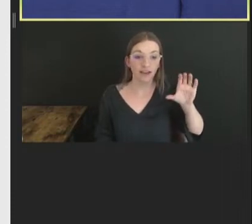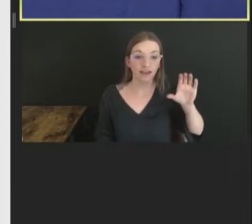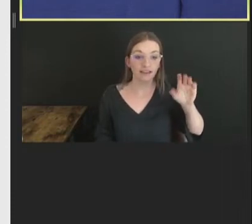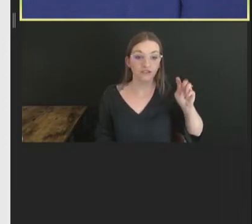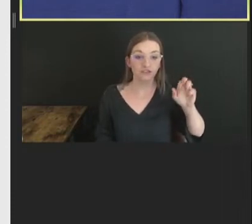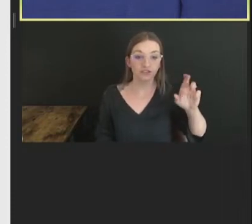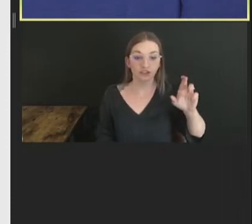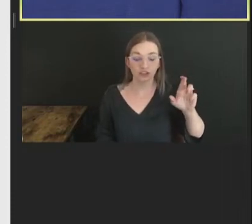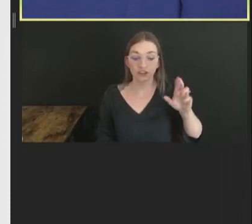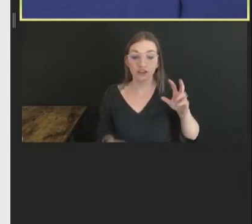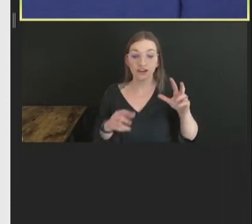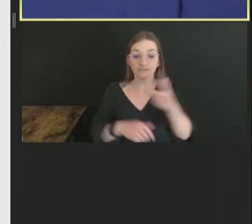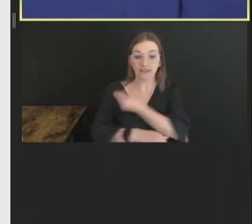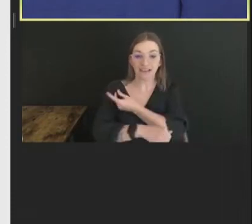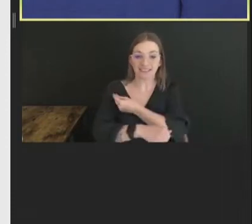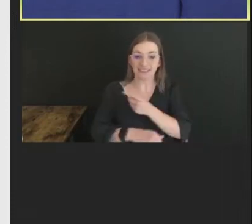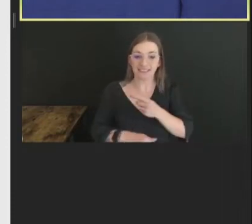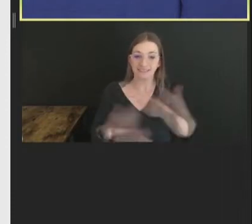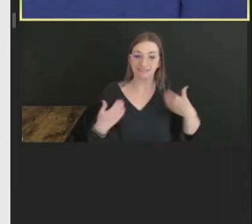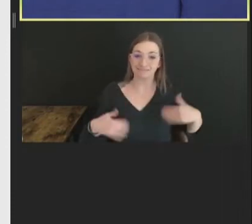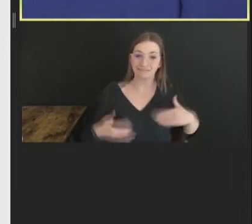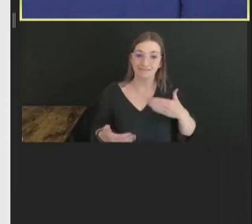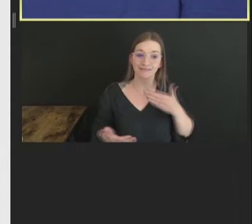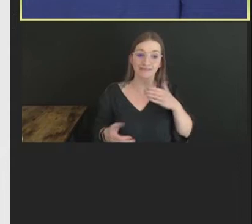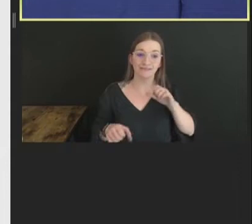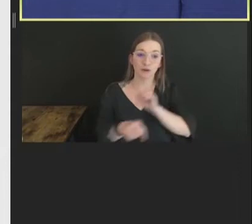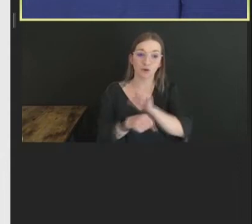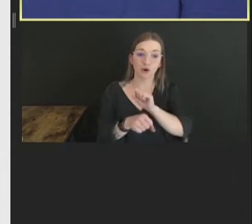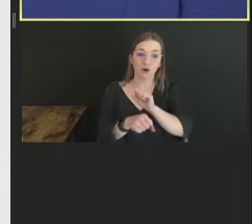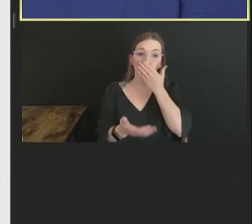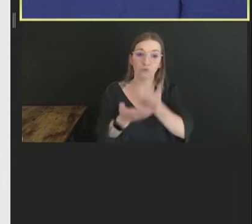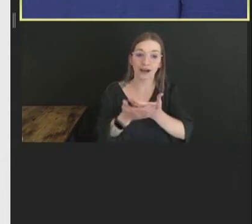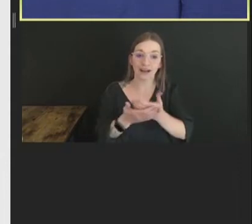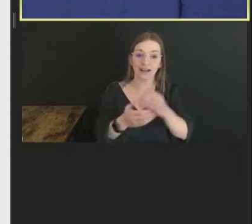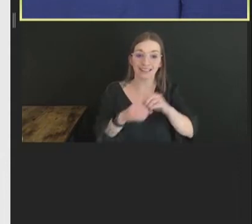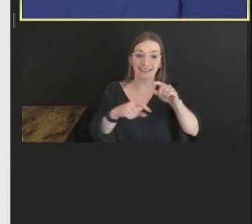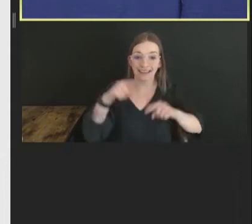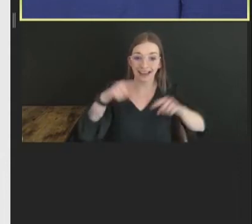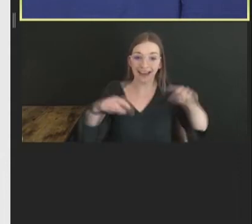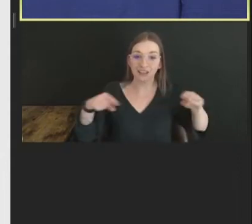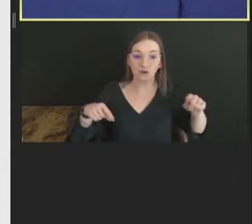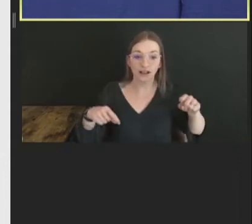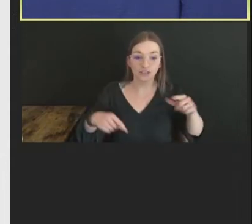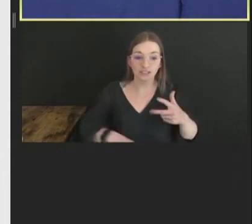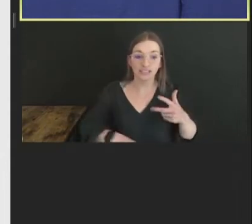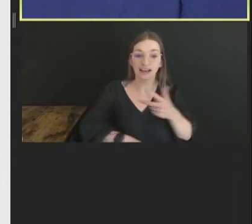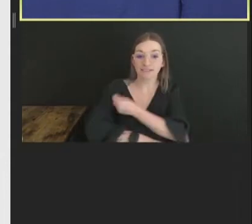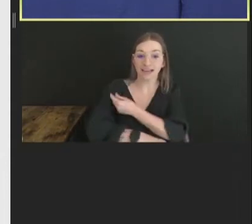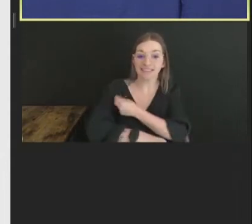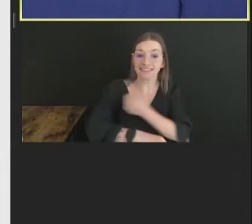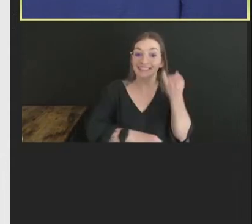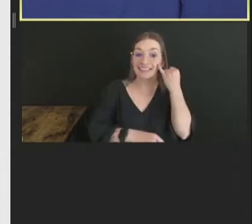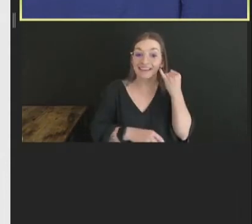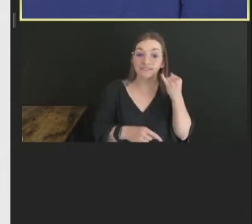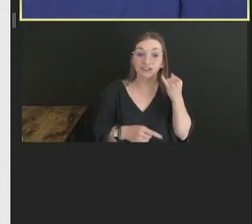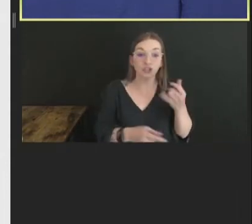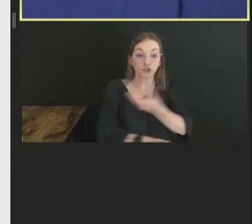platform, particularly if they're following an mRNA -- an mRNA vaccine. And while we don't have